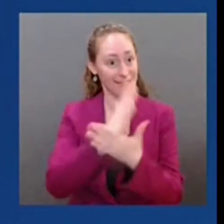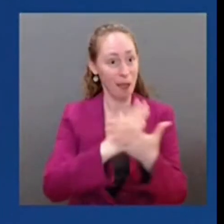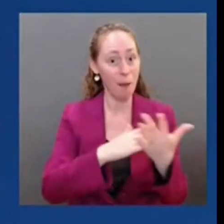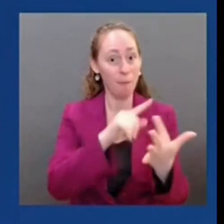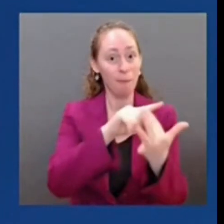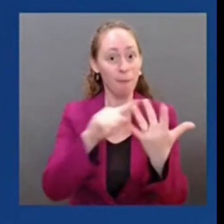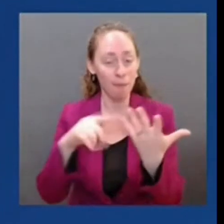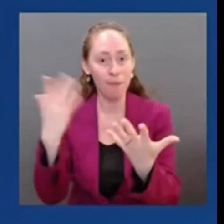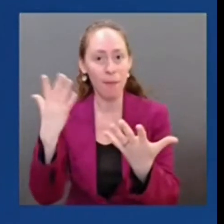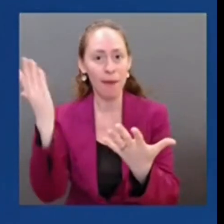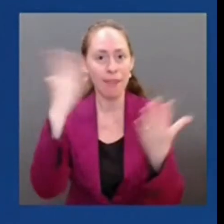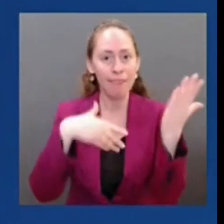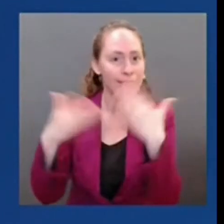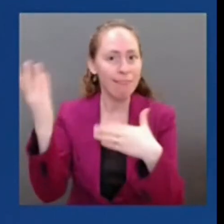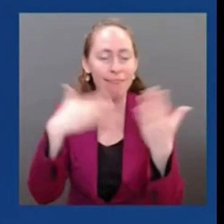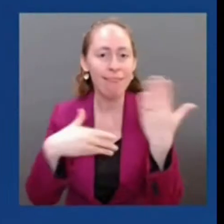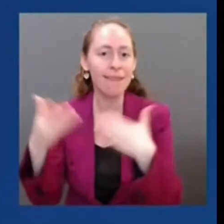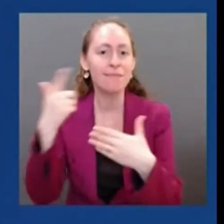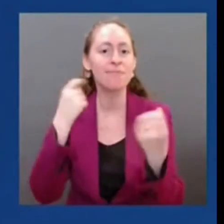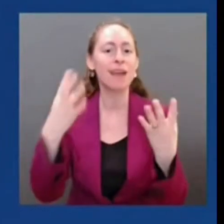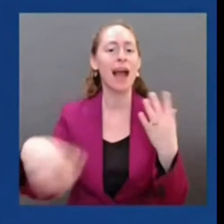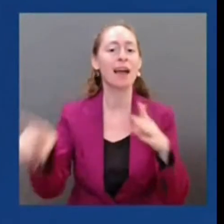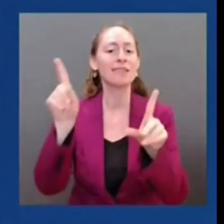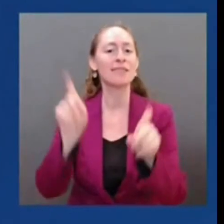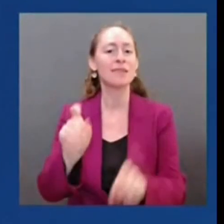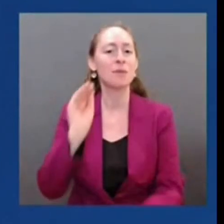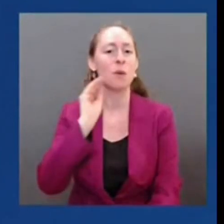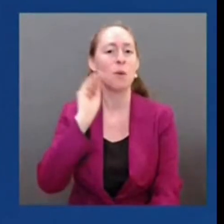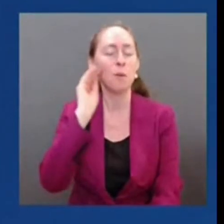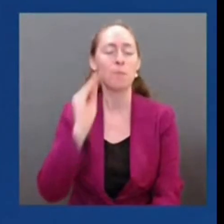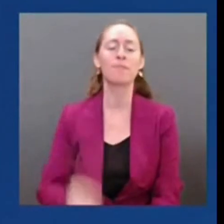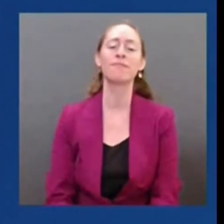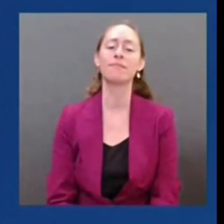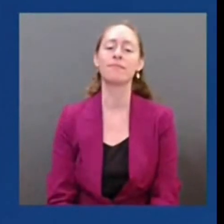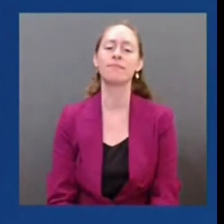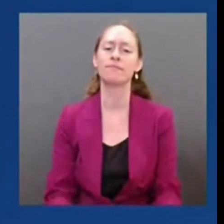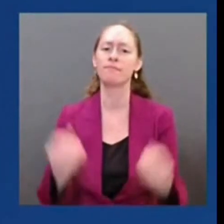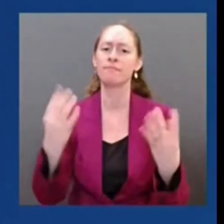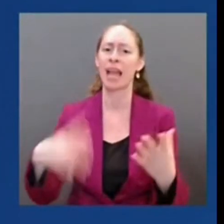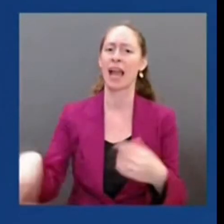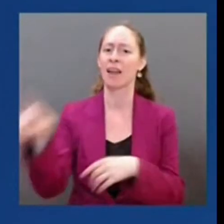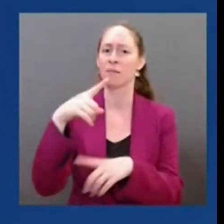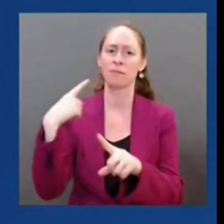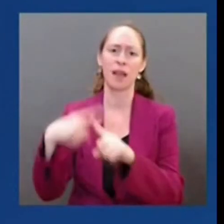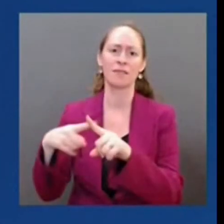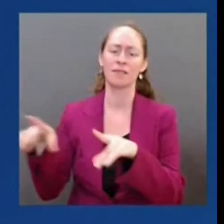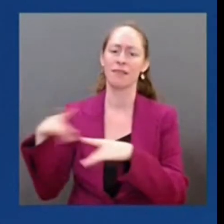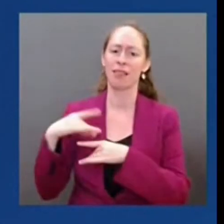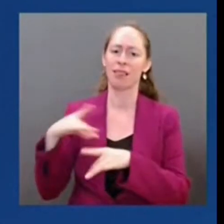I HAVE BEEN A HUGE FAN OF THE HOME TESTS FOR THE PAST FEW YEARS. THAT MEANS THAT WE ARE CLEARLY UNDERCOUNTING INFECTIONS AND